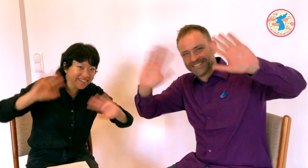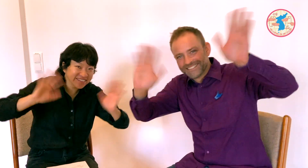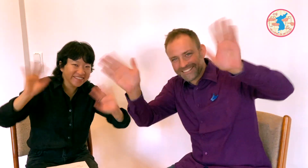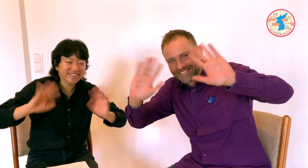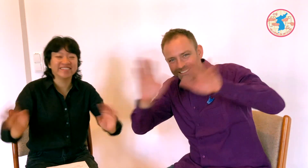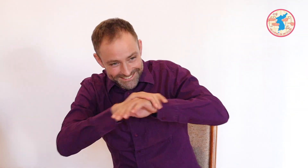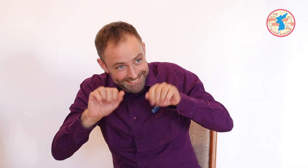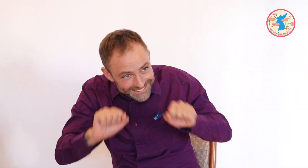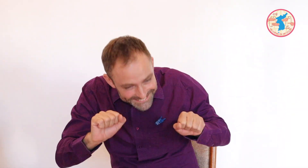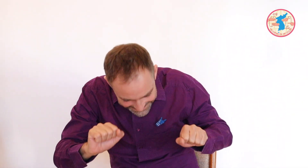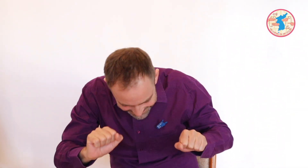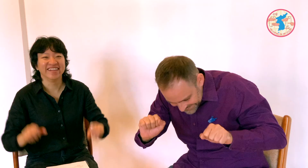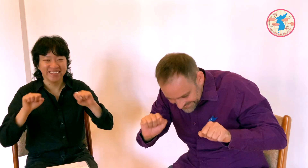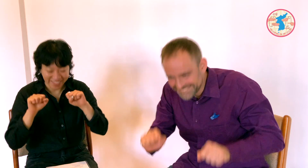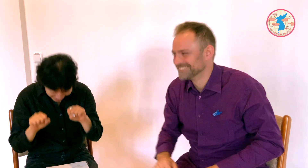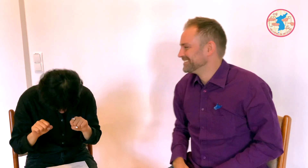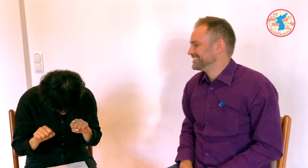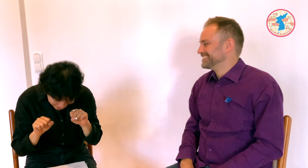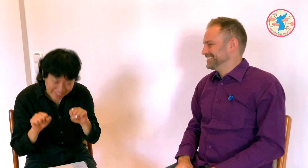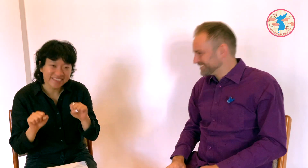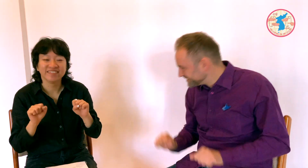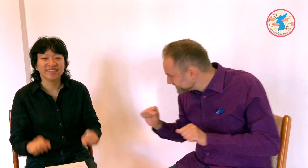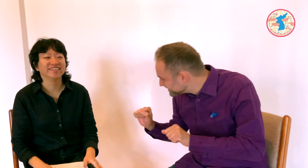Hyemi and Robert: Annyeonghaseyo!